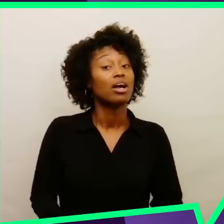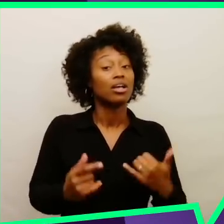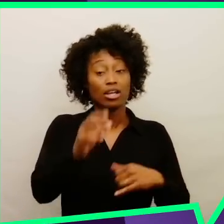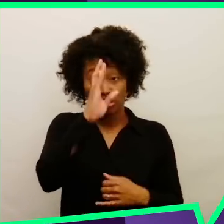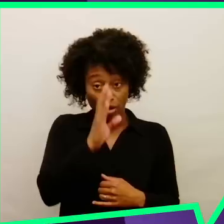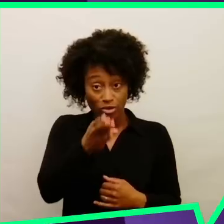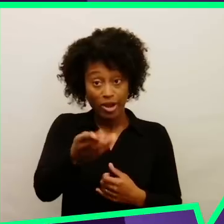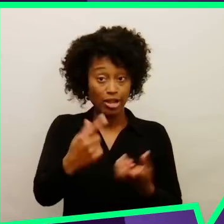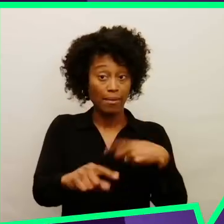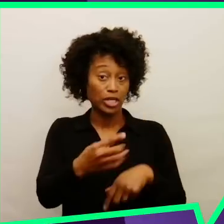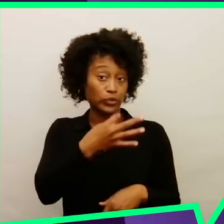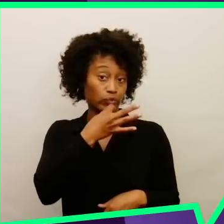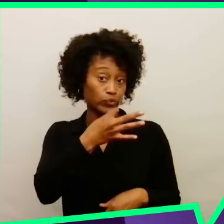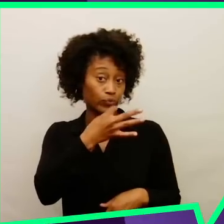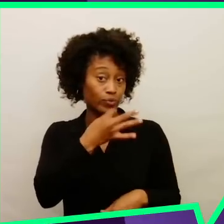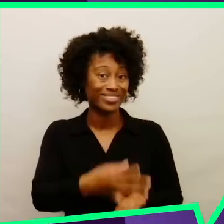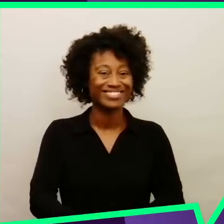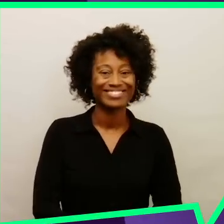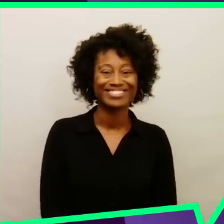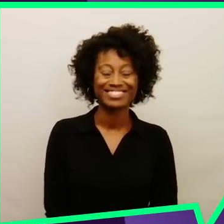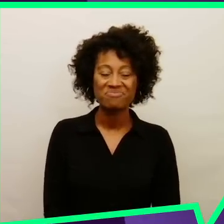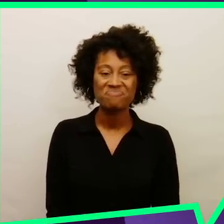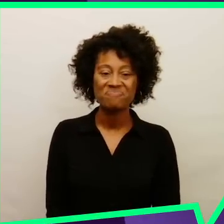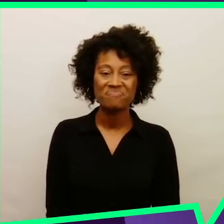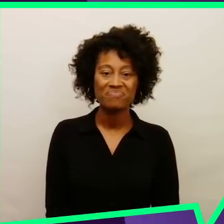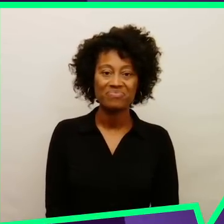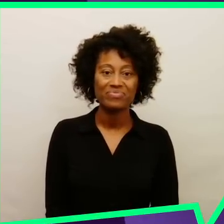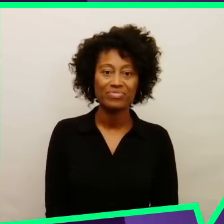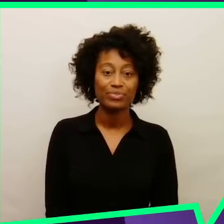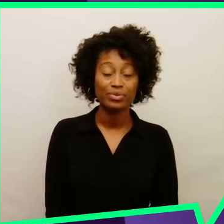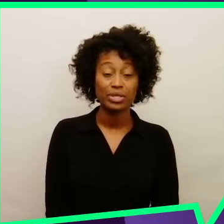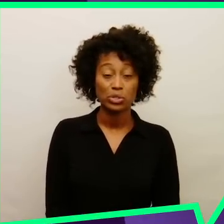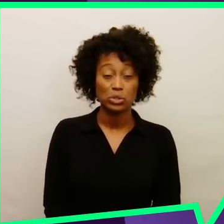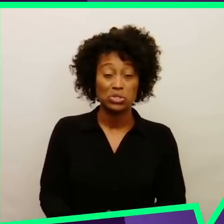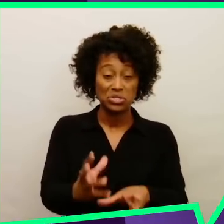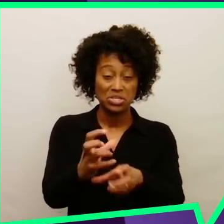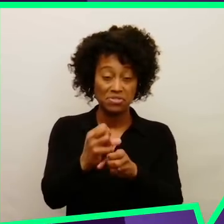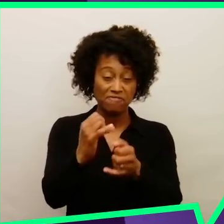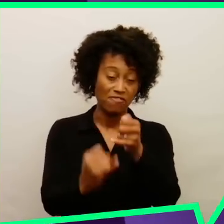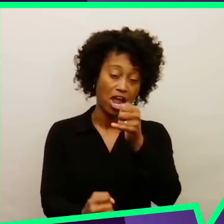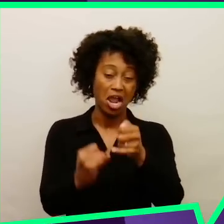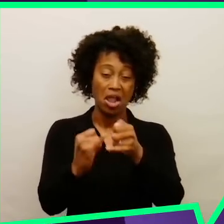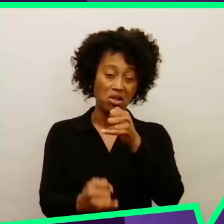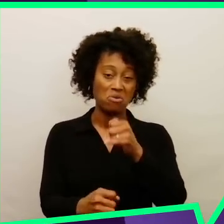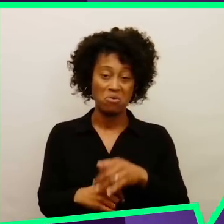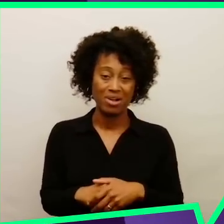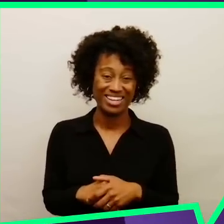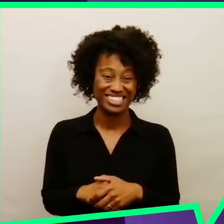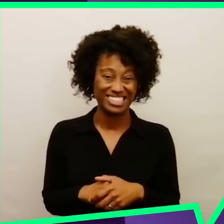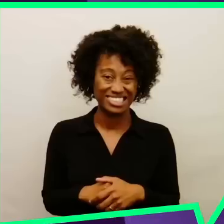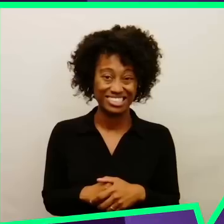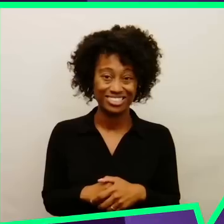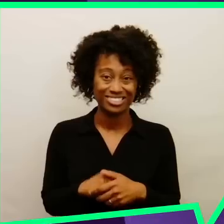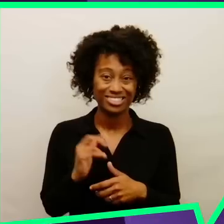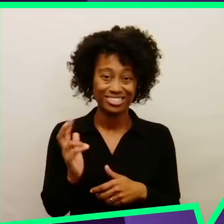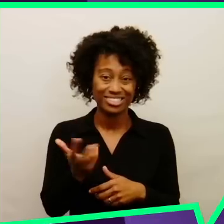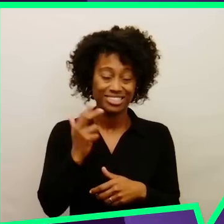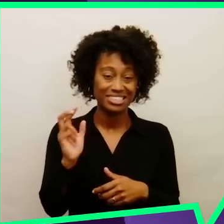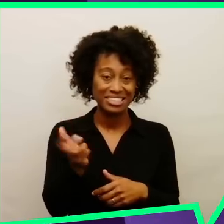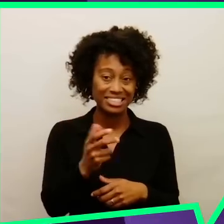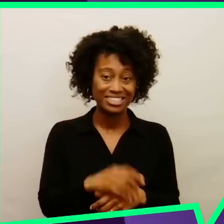through to that final round here.